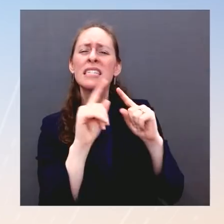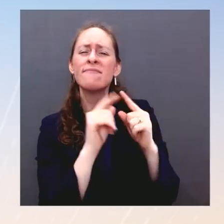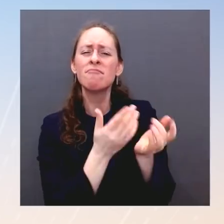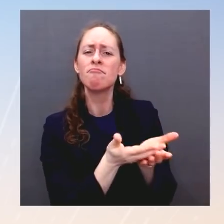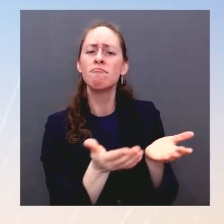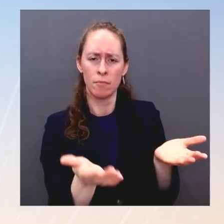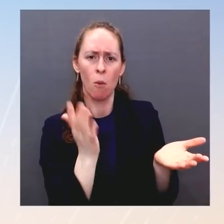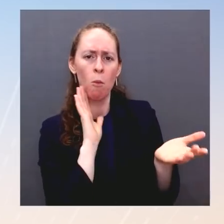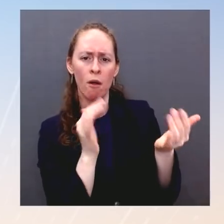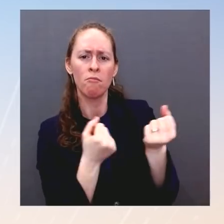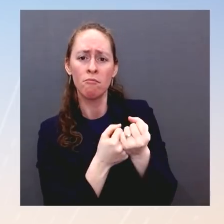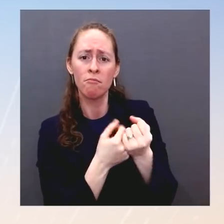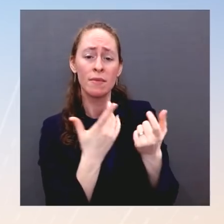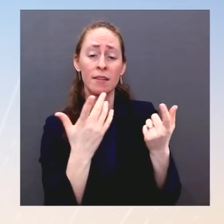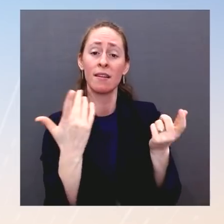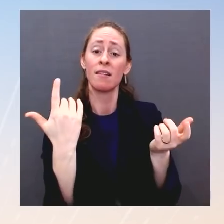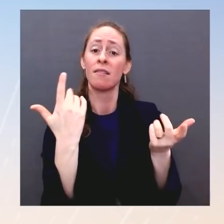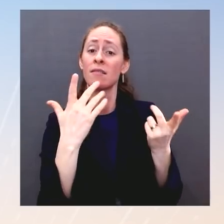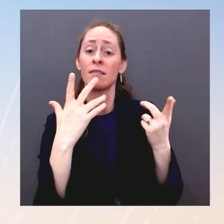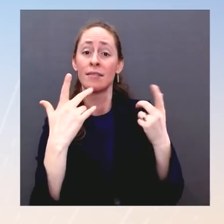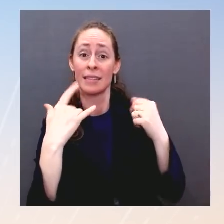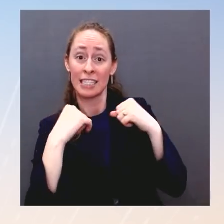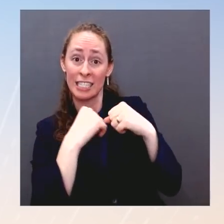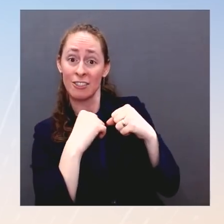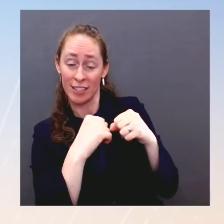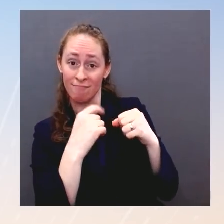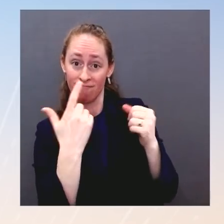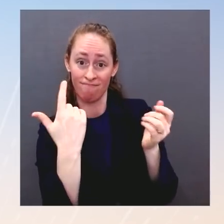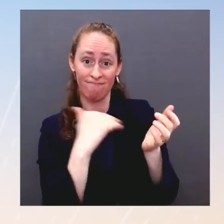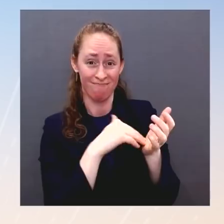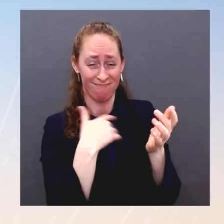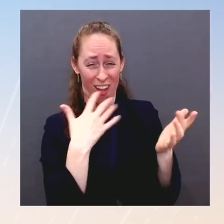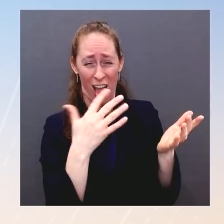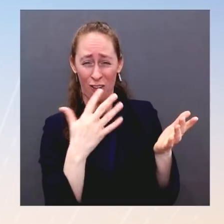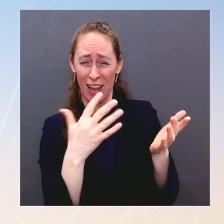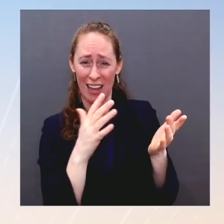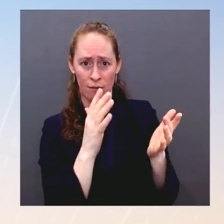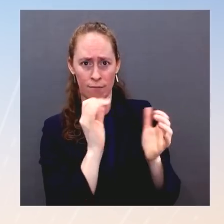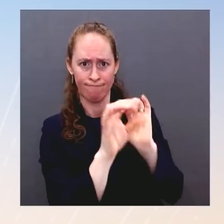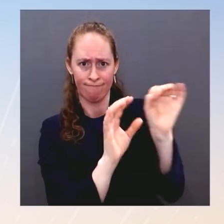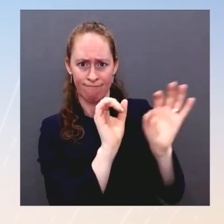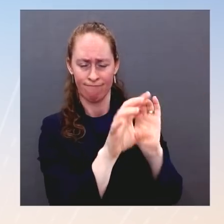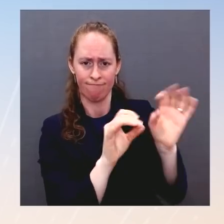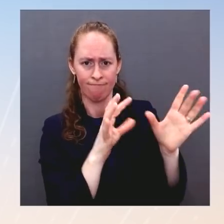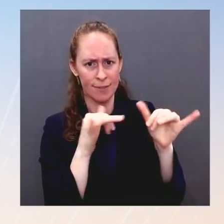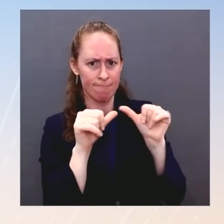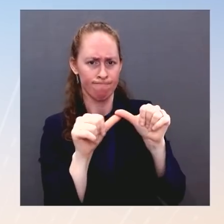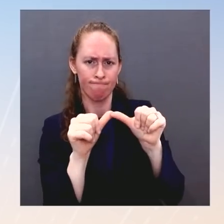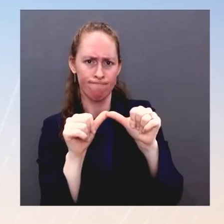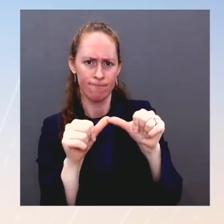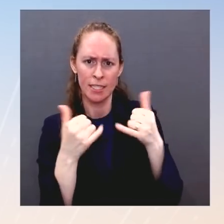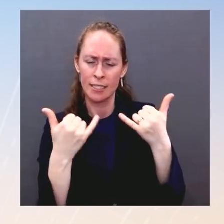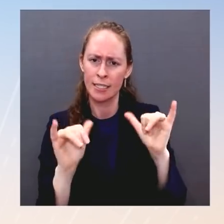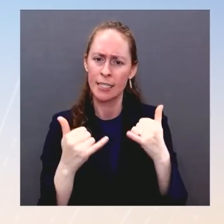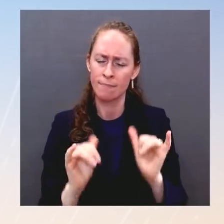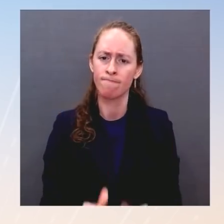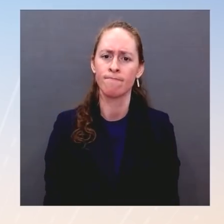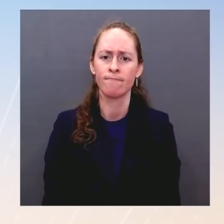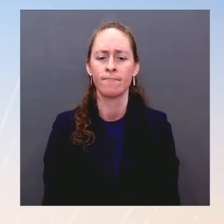humanitarian assistance of any country in the world. And we will continue to support President Zelenskyy and the Ukrainian people. The Press: So the White House